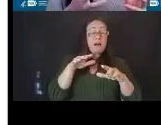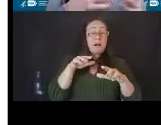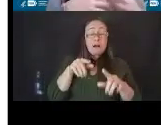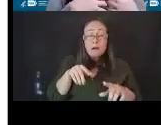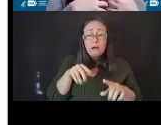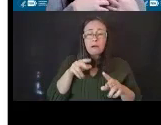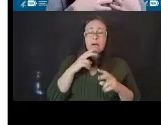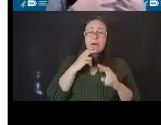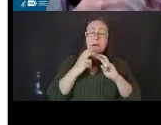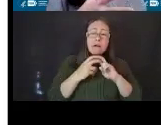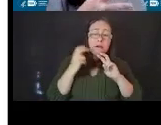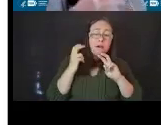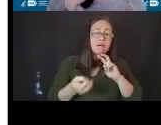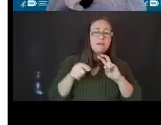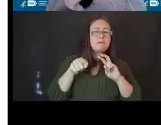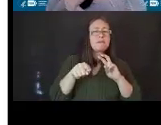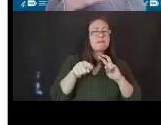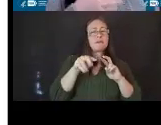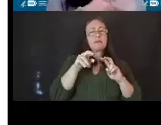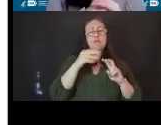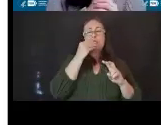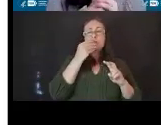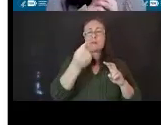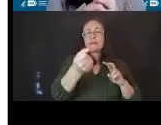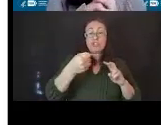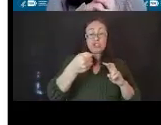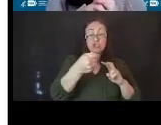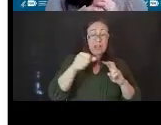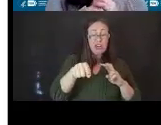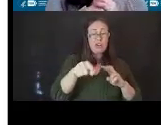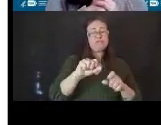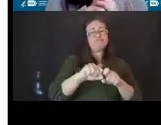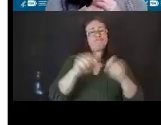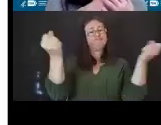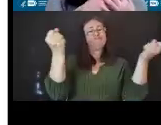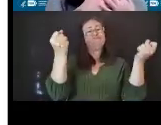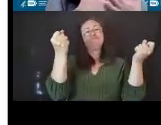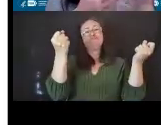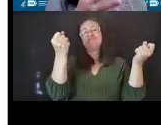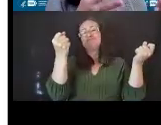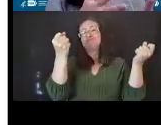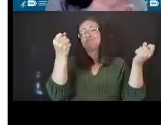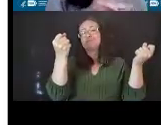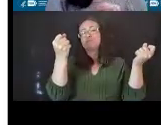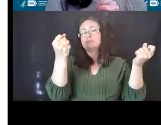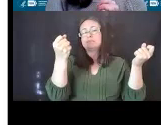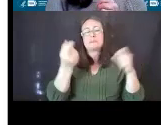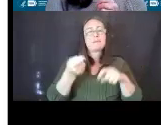Do you need subjects or techniques to get where you want to go? When you think about equipment,